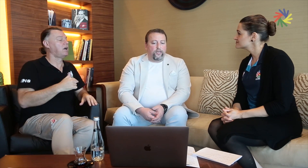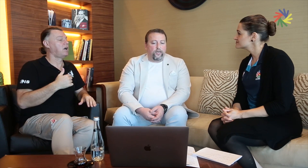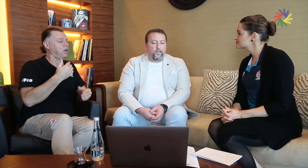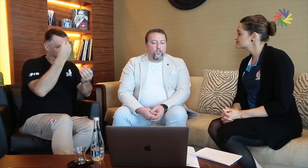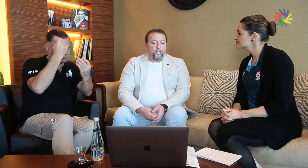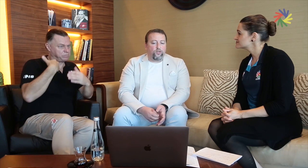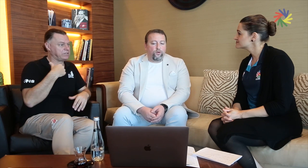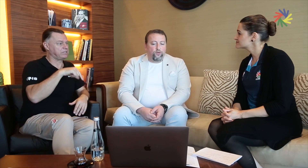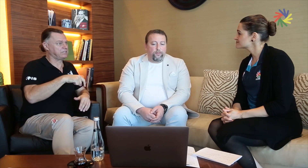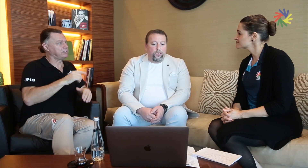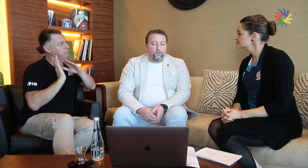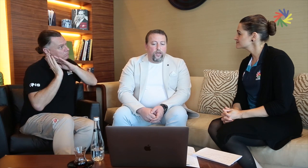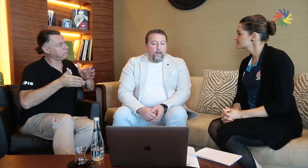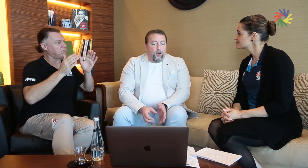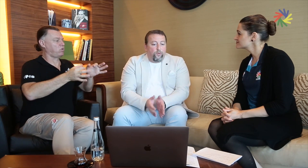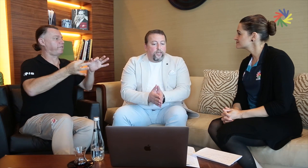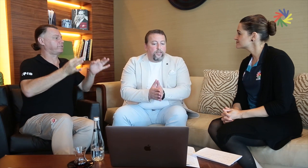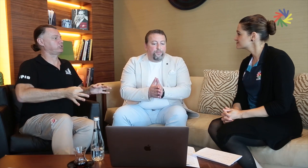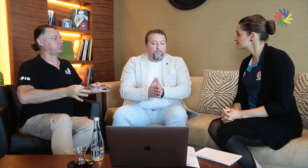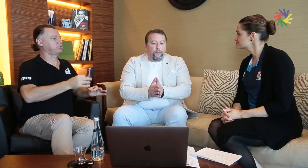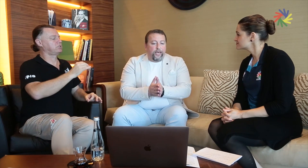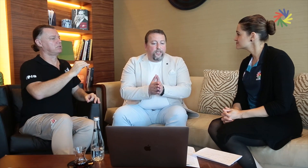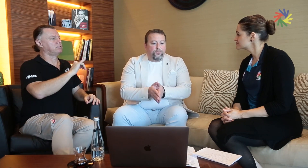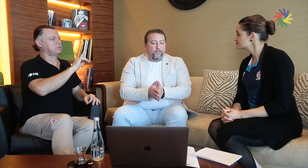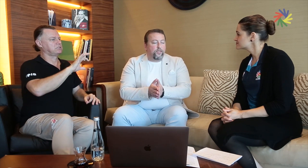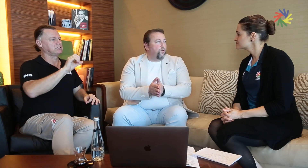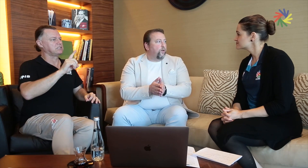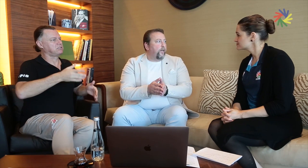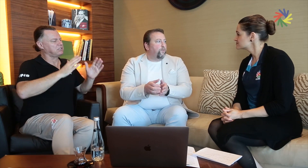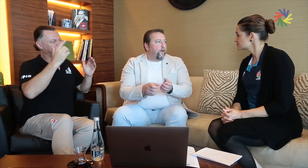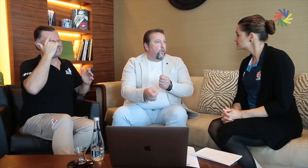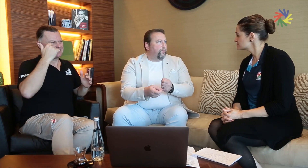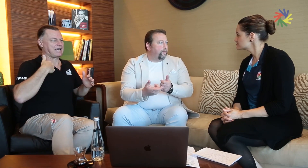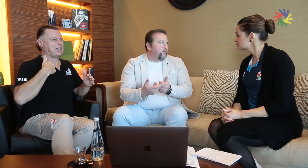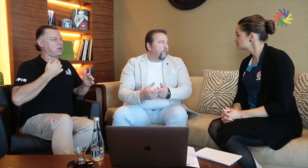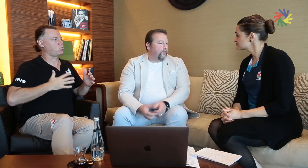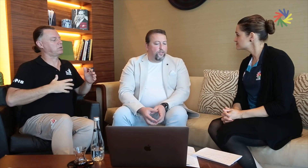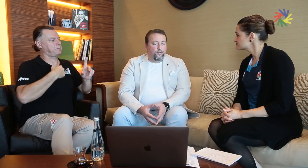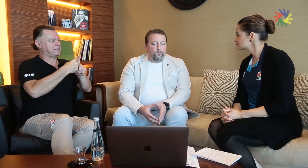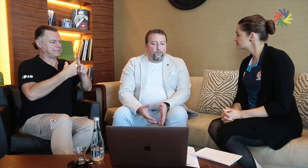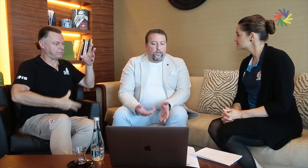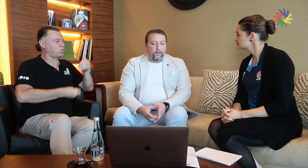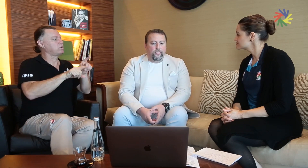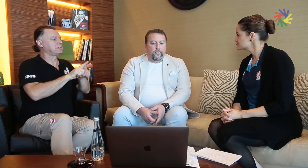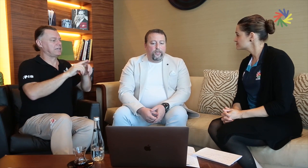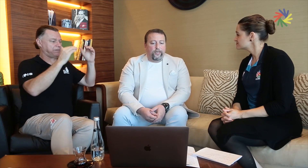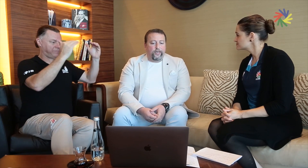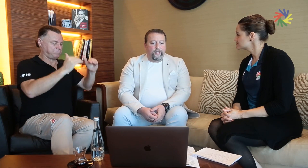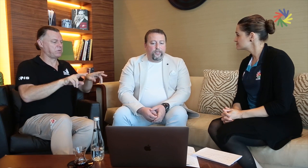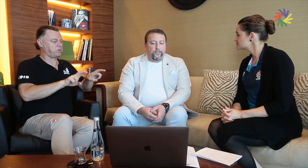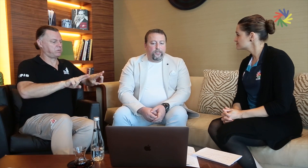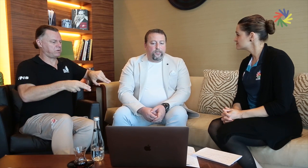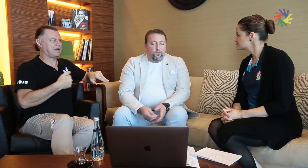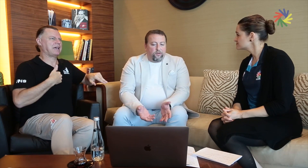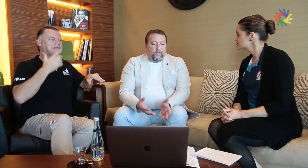for us to offer this as a bonus.